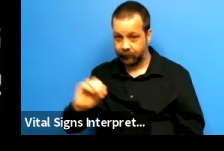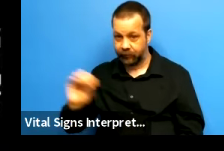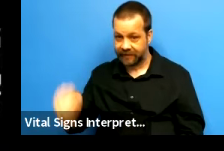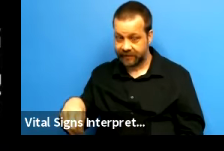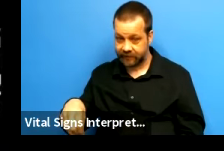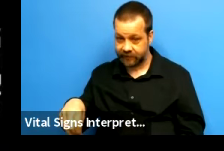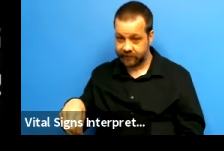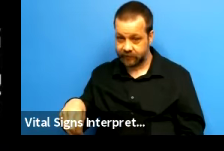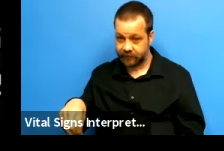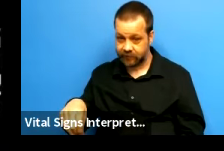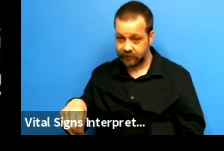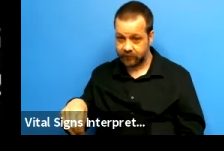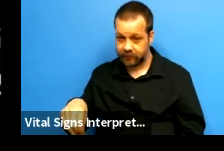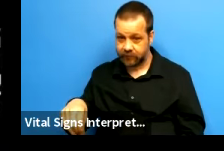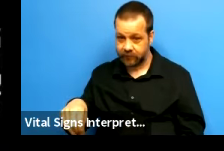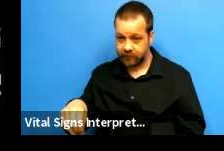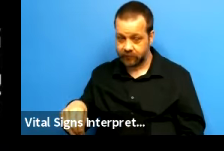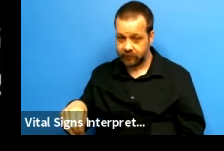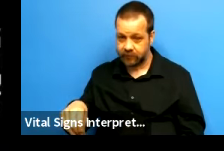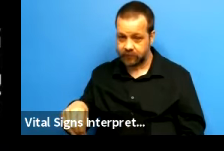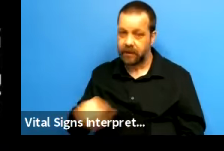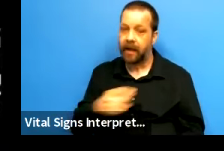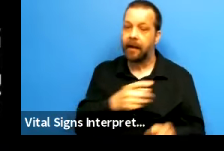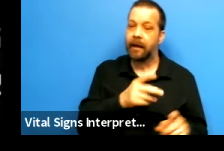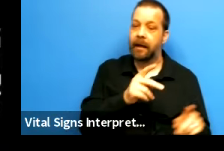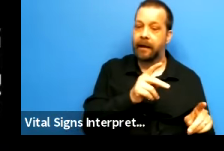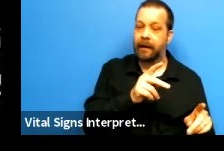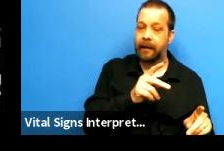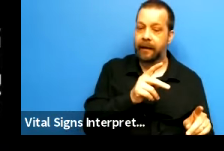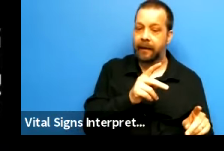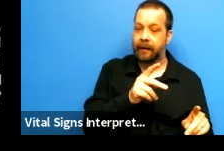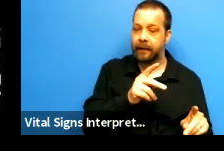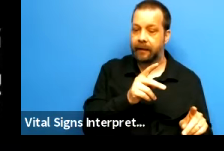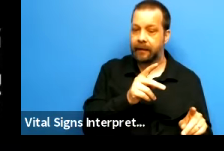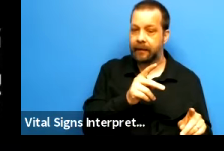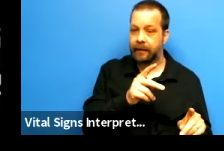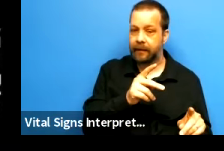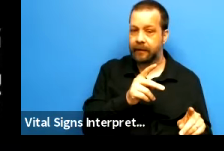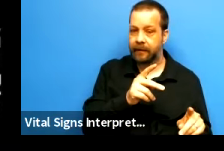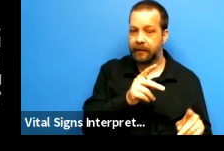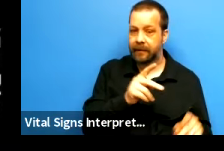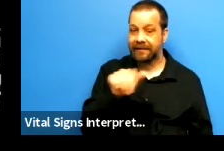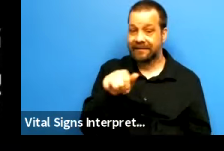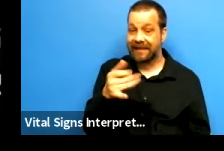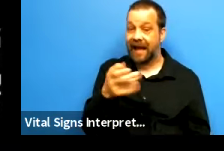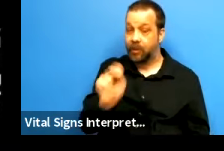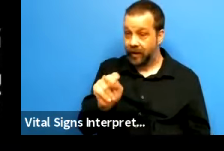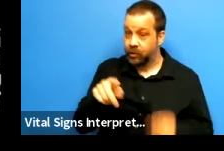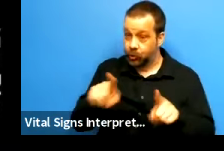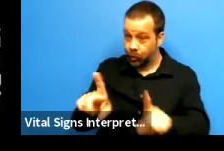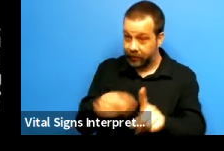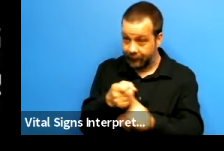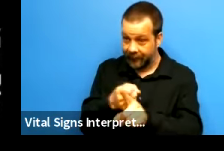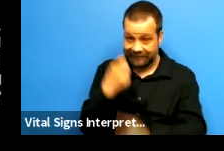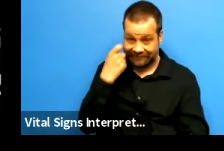The unemployment of people in January 2021 during the pandemic,